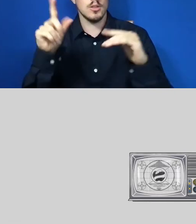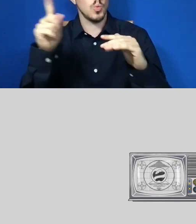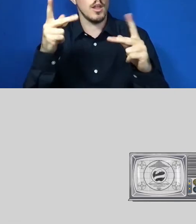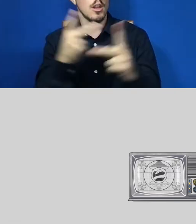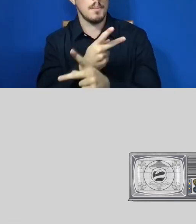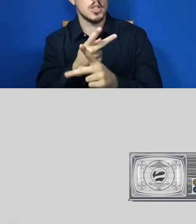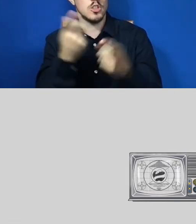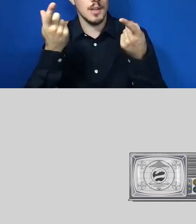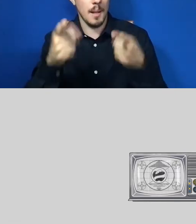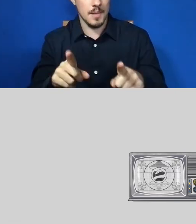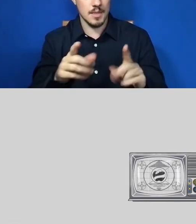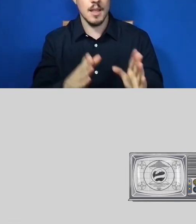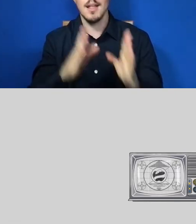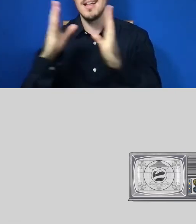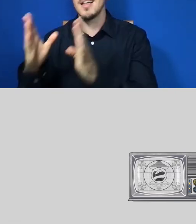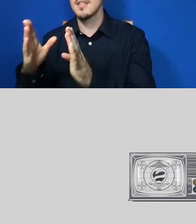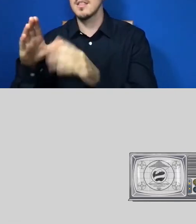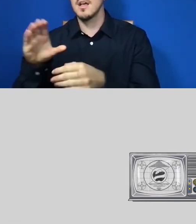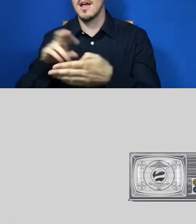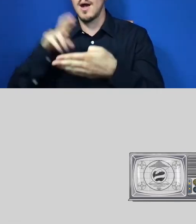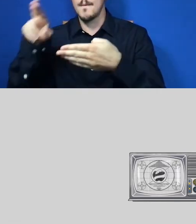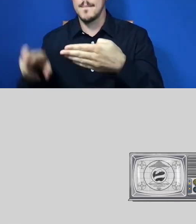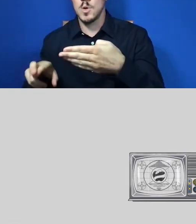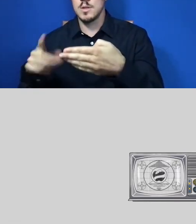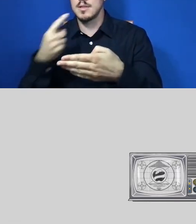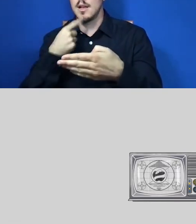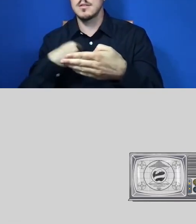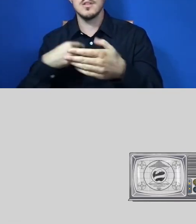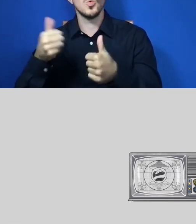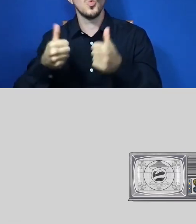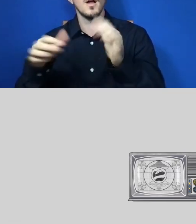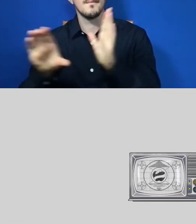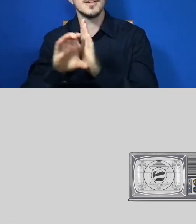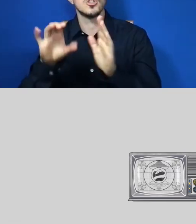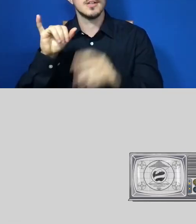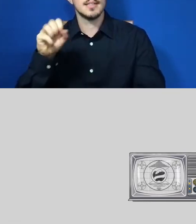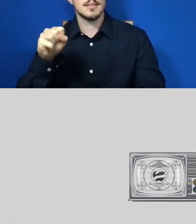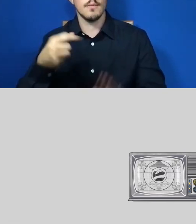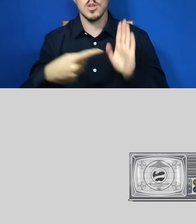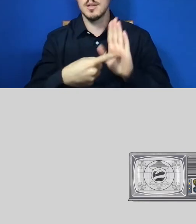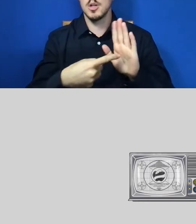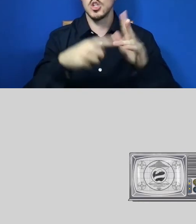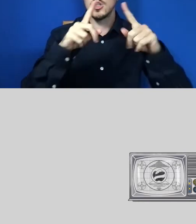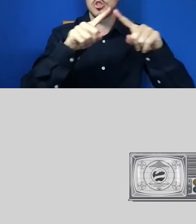And our output layer tells us what the image is. So let's say we have a triangle.